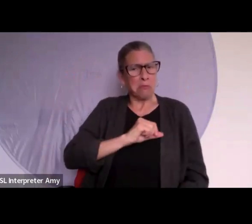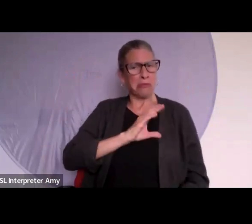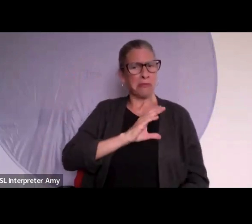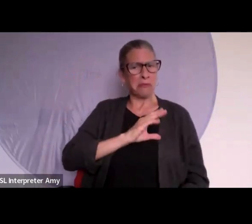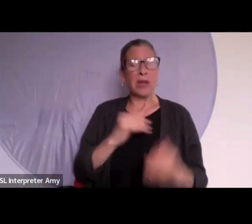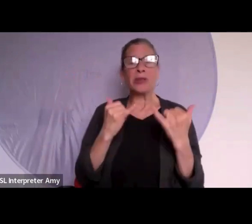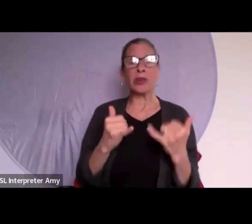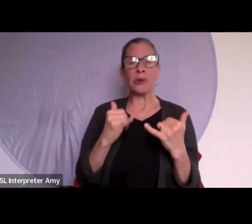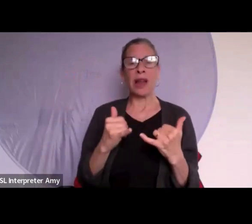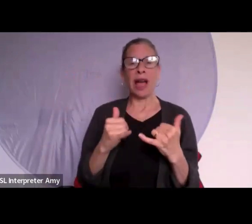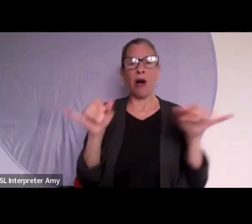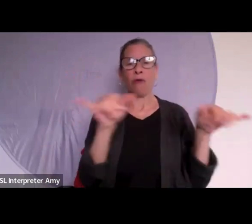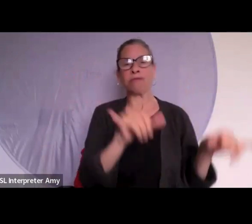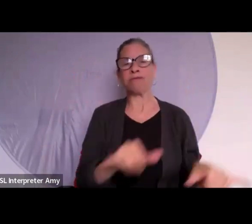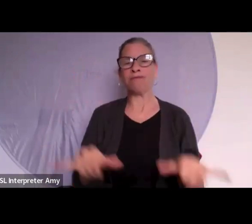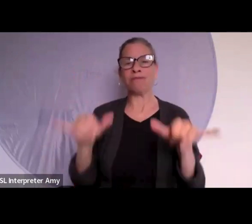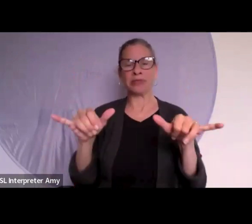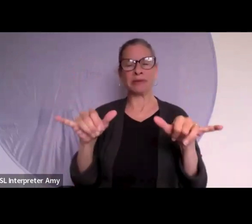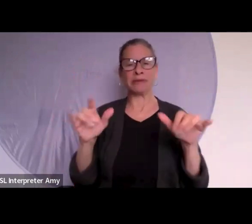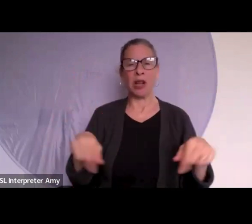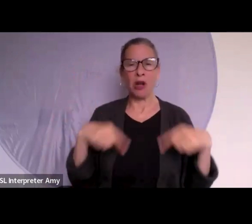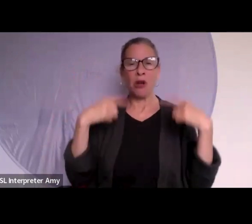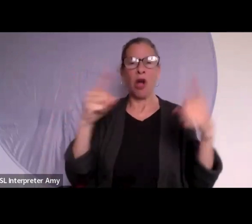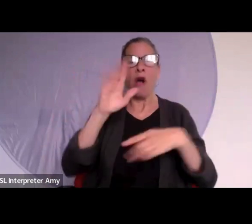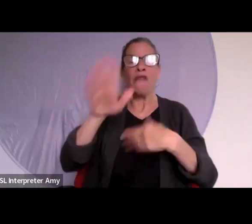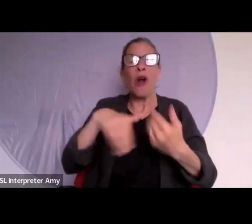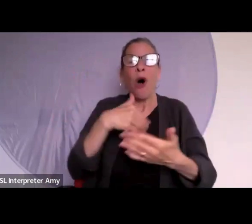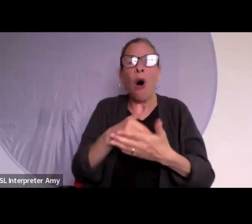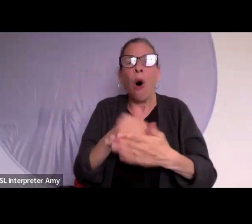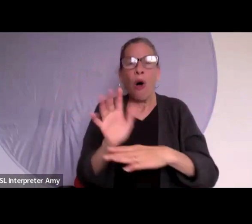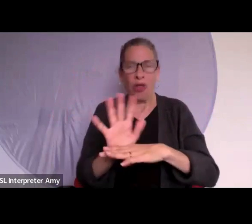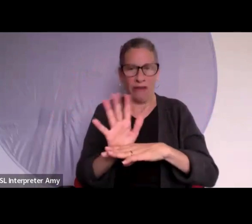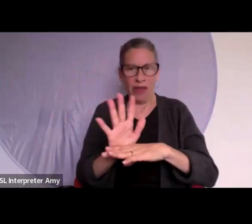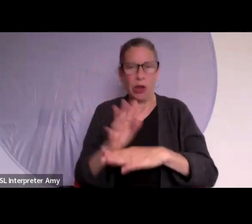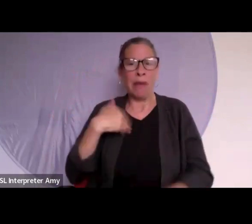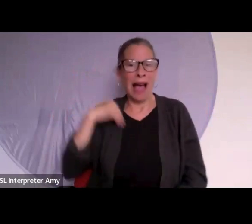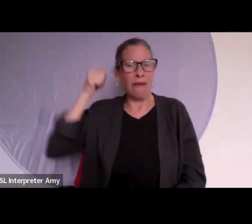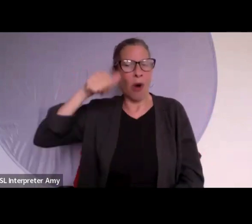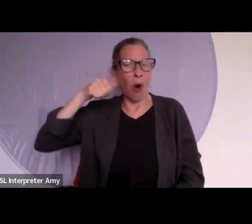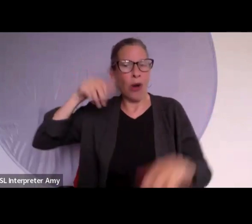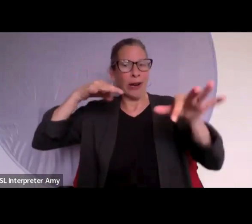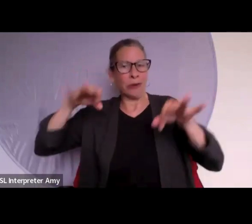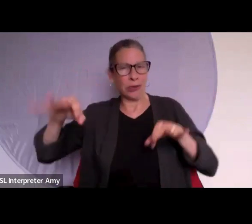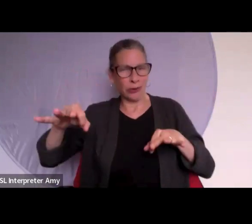and this has been going on for years, for absolutely every film. And that's what I want to see in the public, not just at